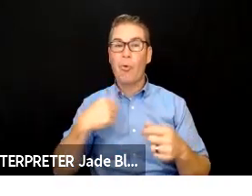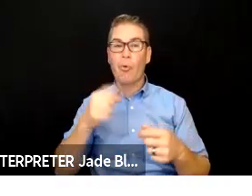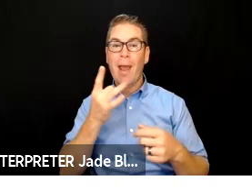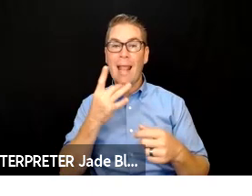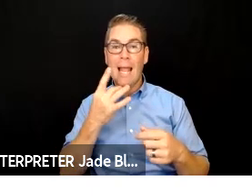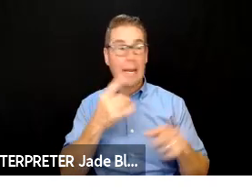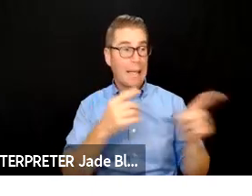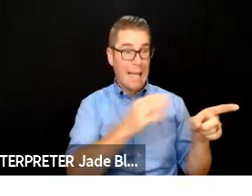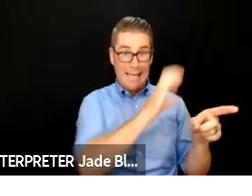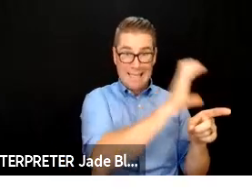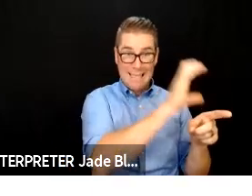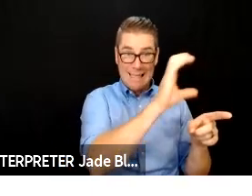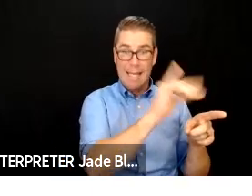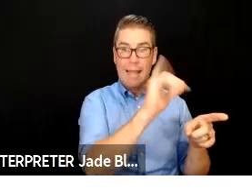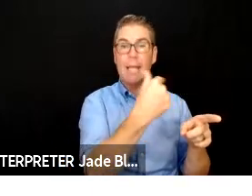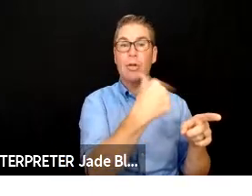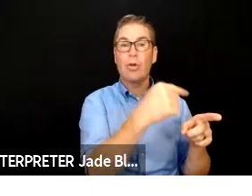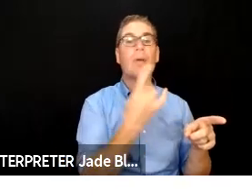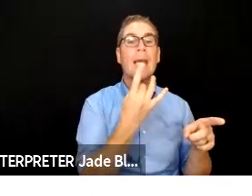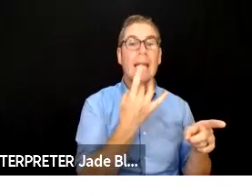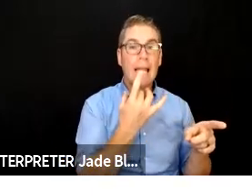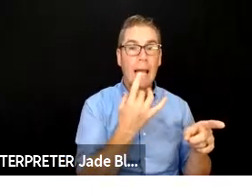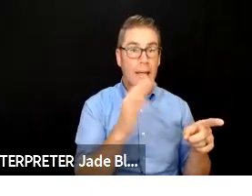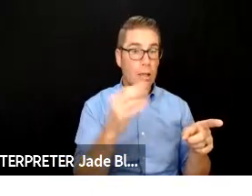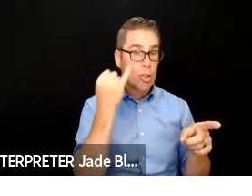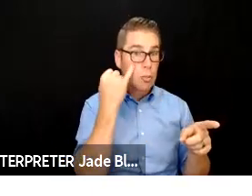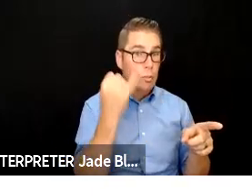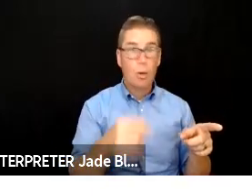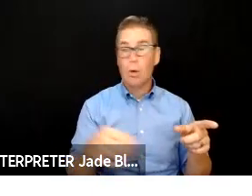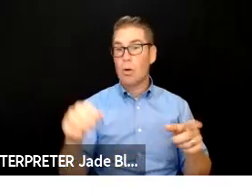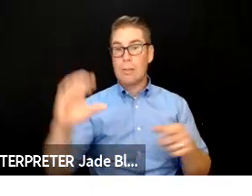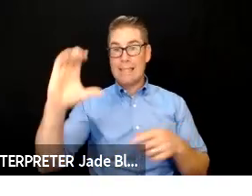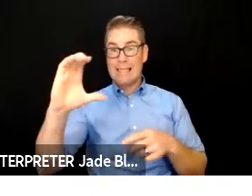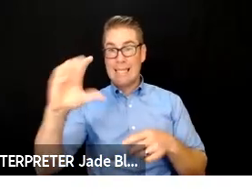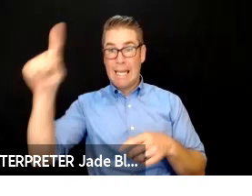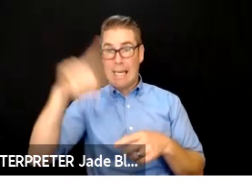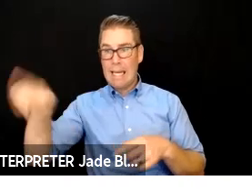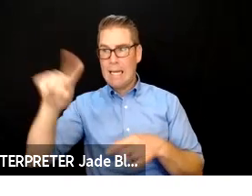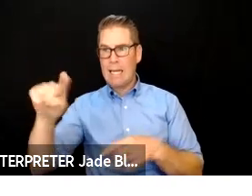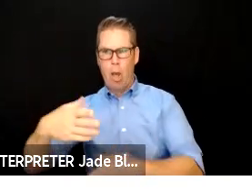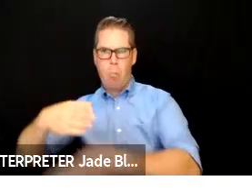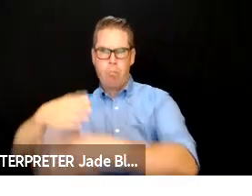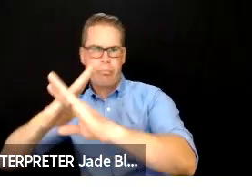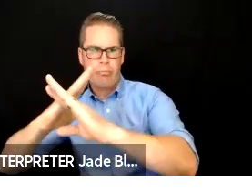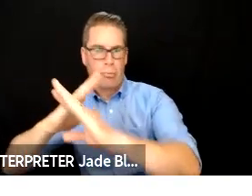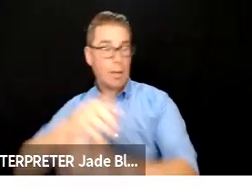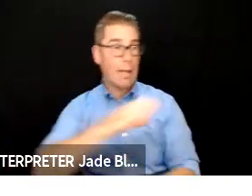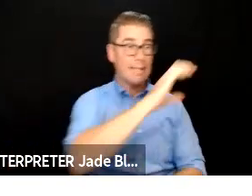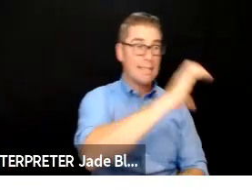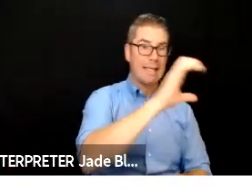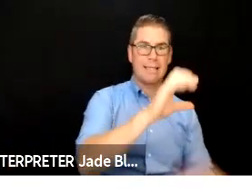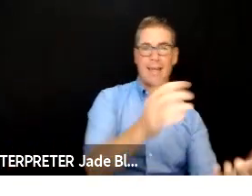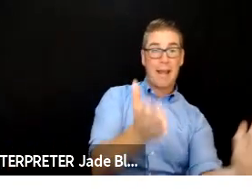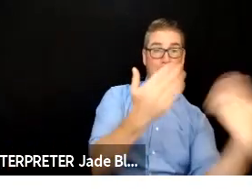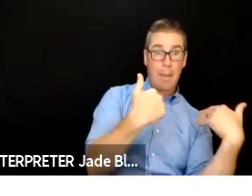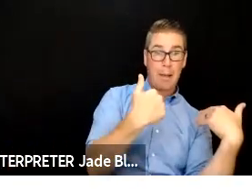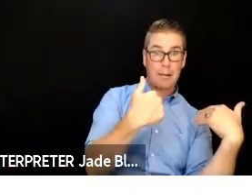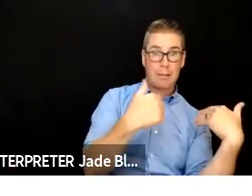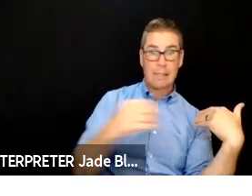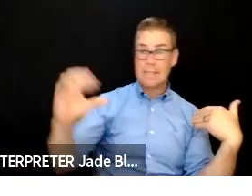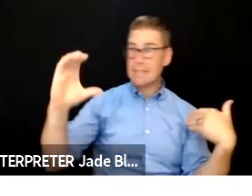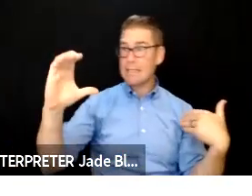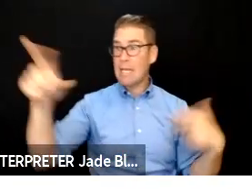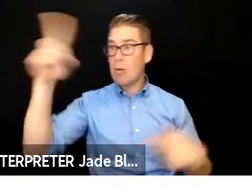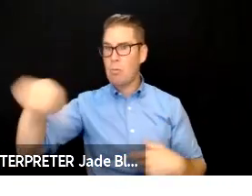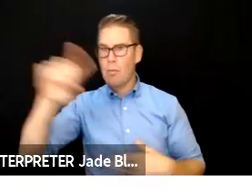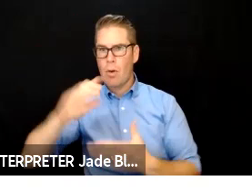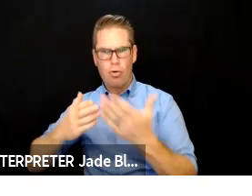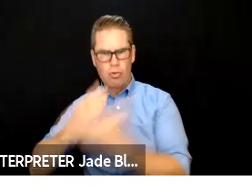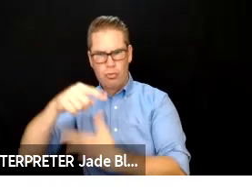Get the big C says no trespassing the doubles. He says, Please, come in. If the big C says all rights reserved CC says some rights reserved.